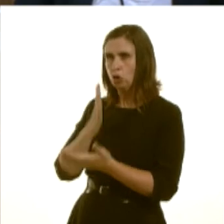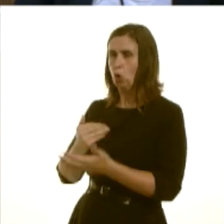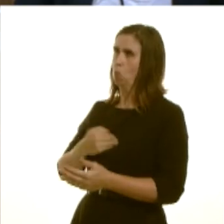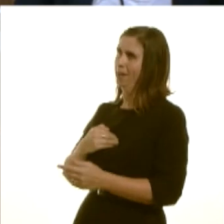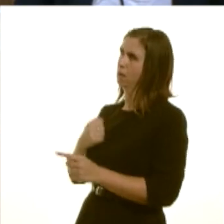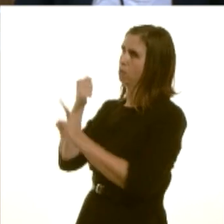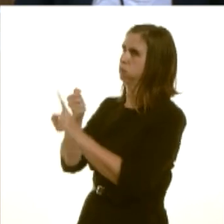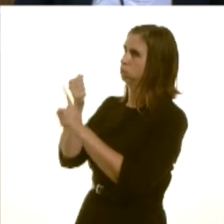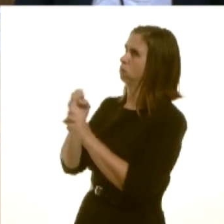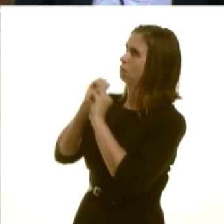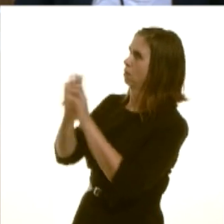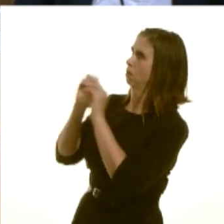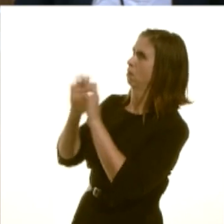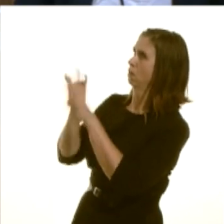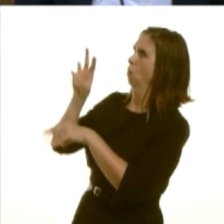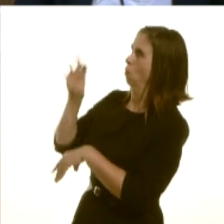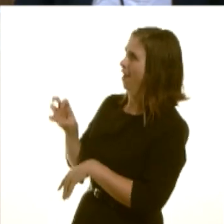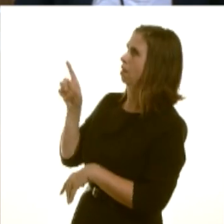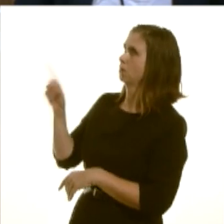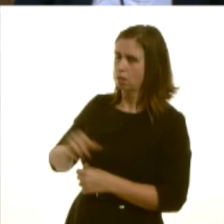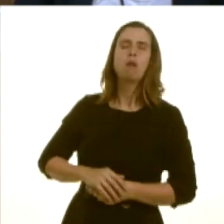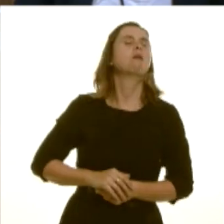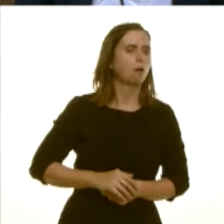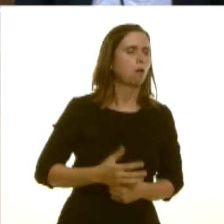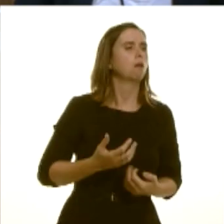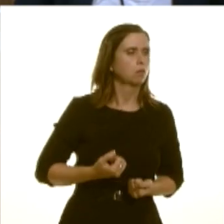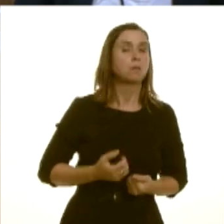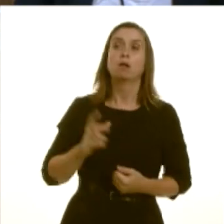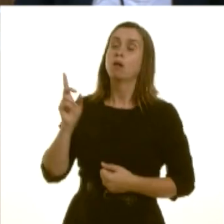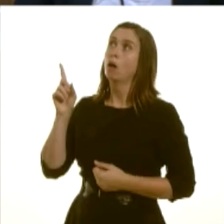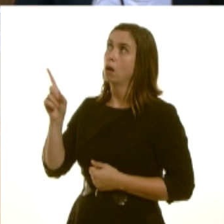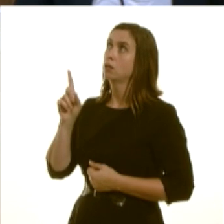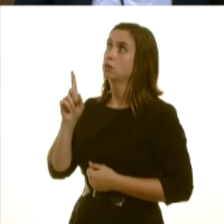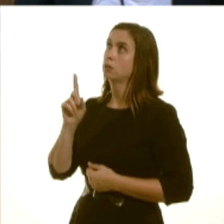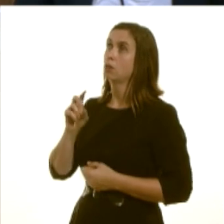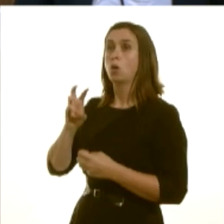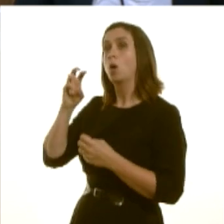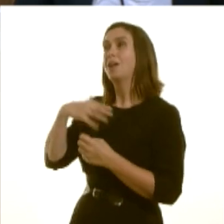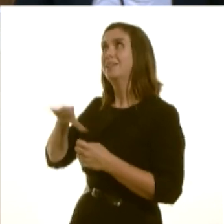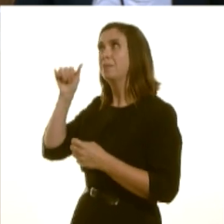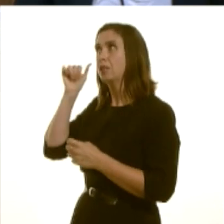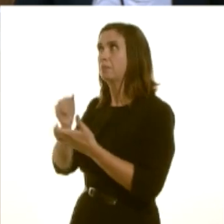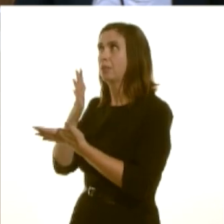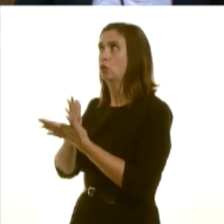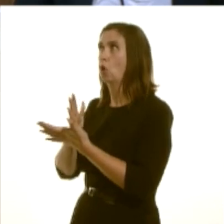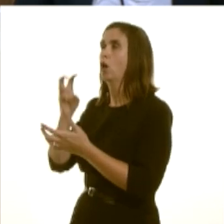be critical to make sure that account is taken of the difference in Welsh institutions. There